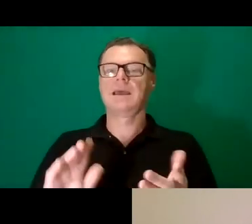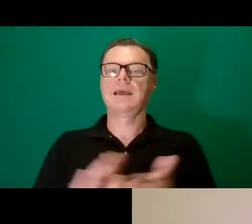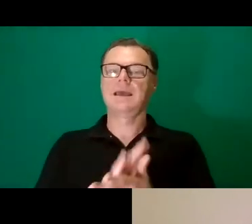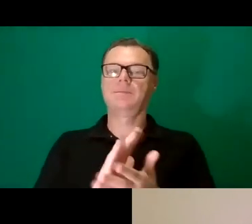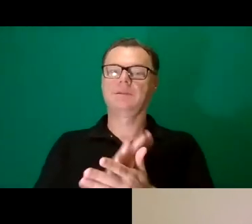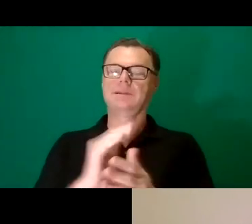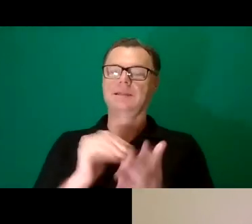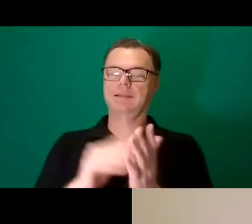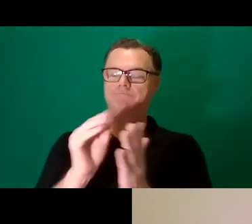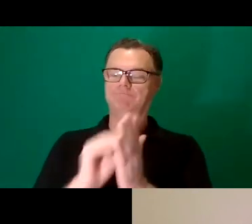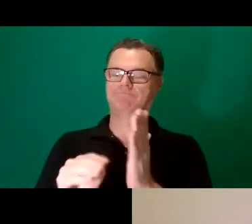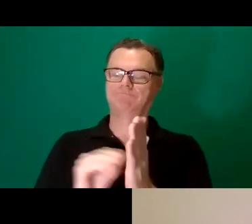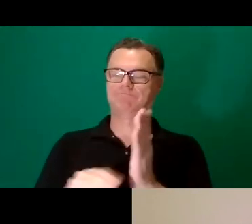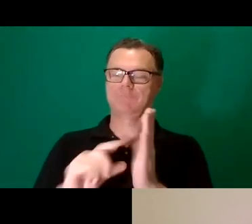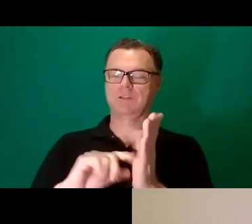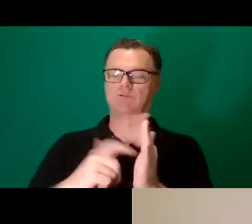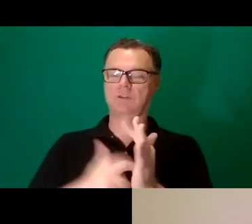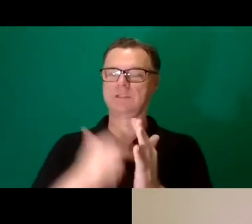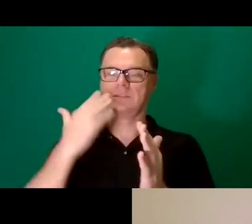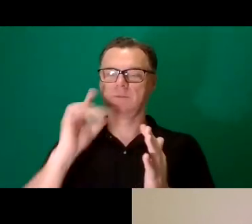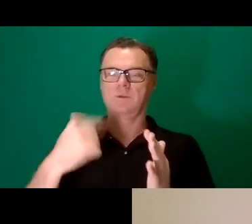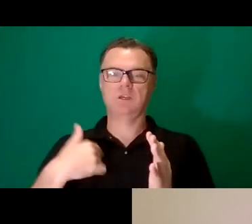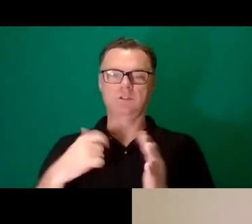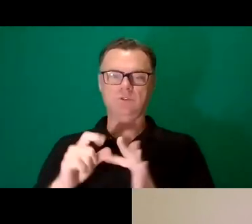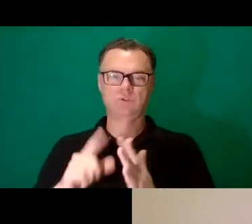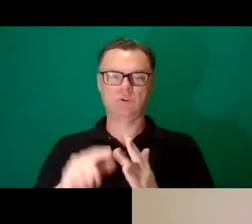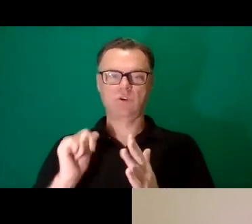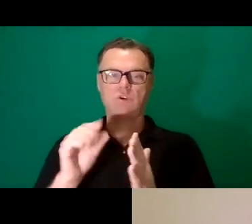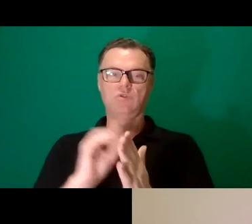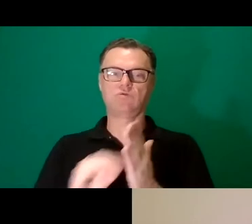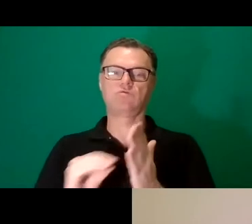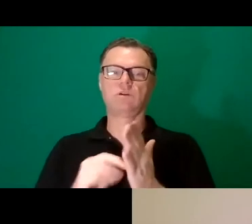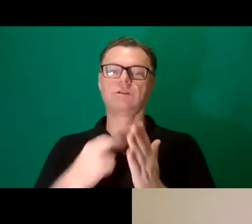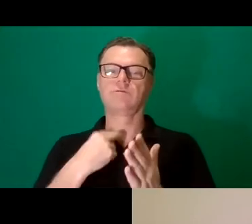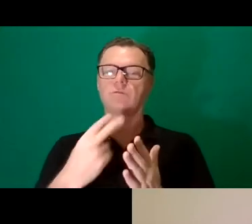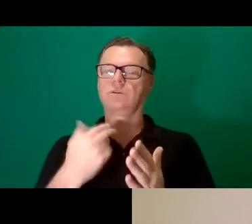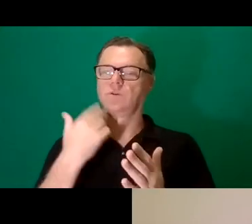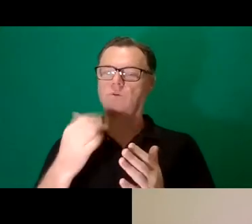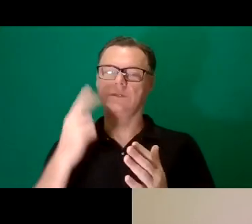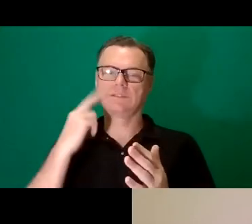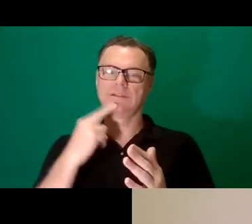her writing career she's discovered that no matter what she does, her writing voice is always deaf.